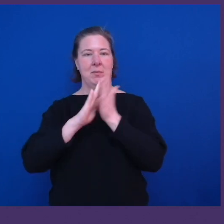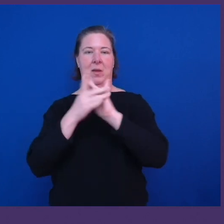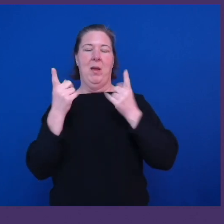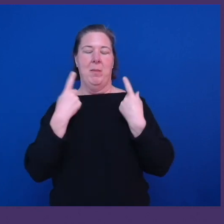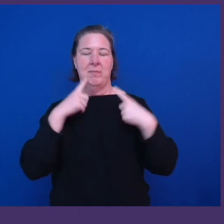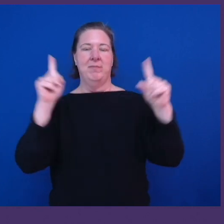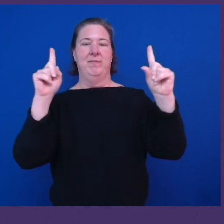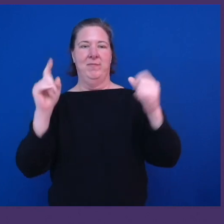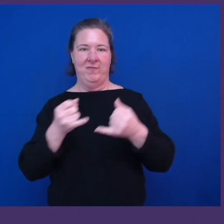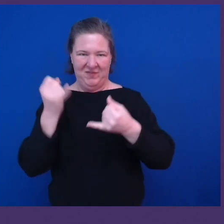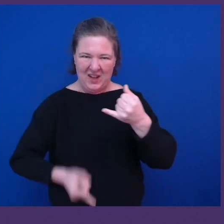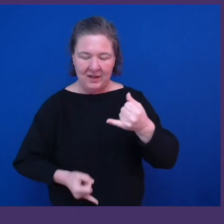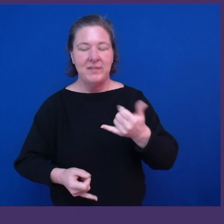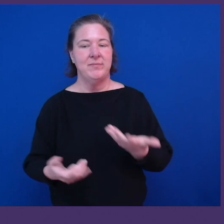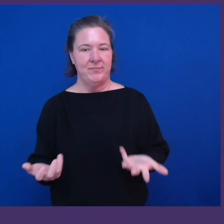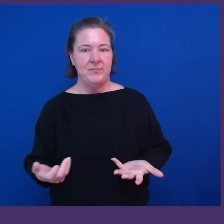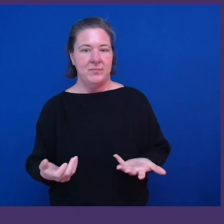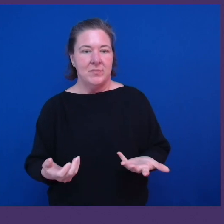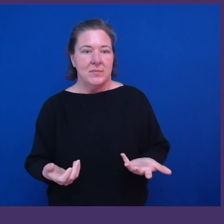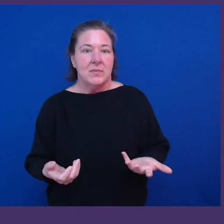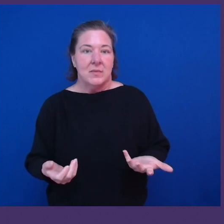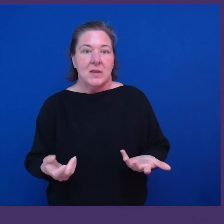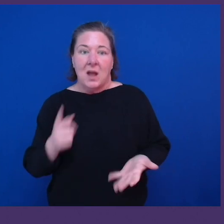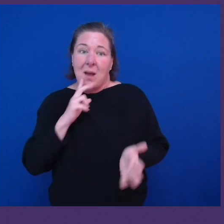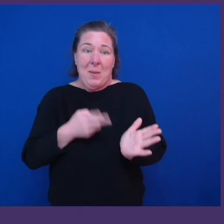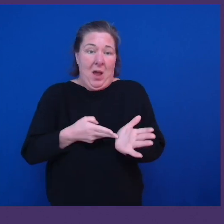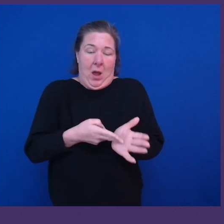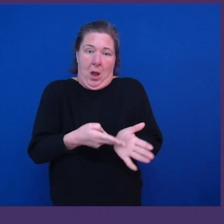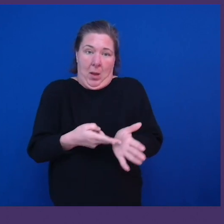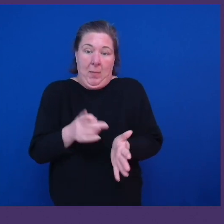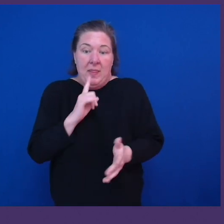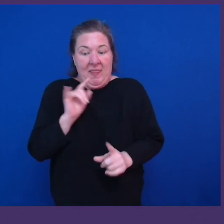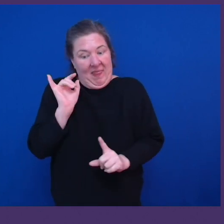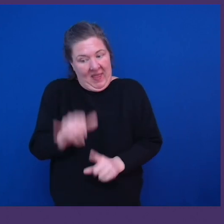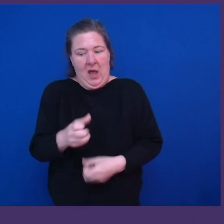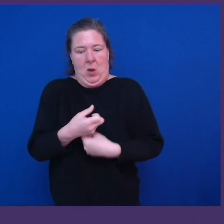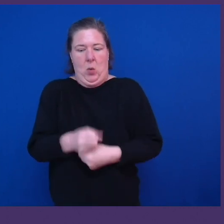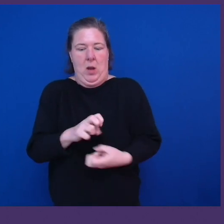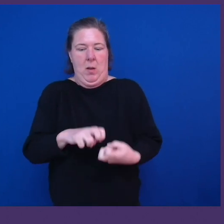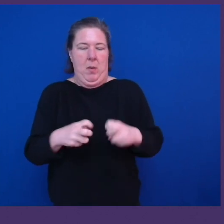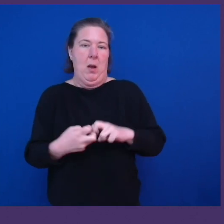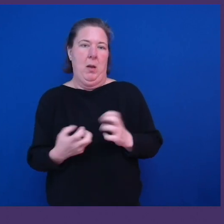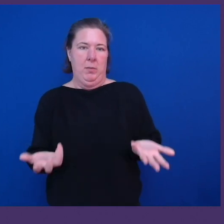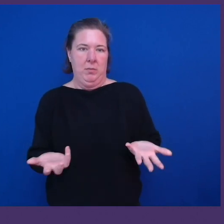which honestly created a problem, the length of time that it took